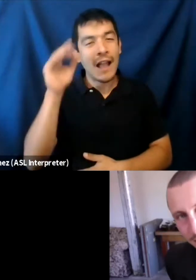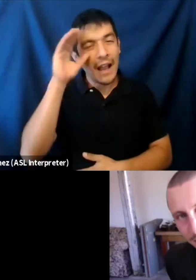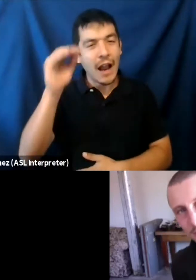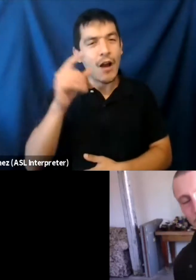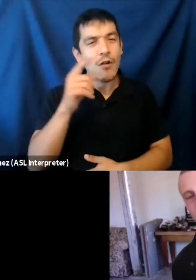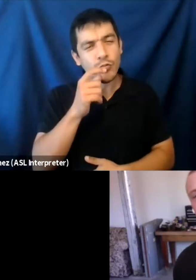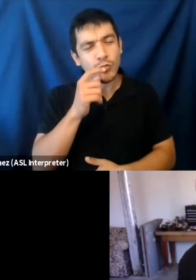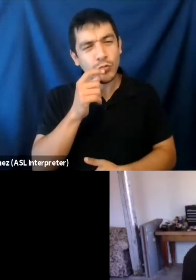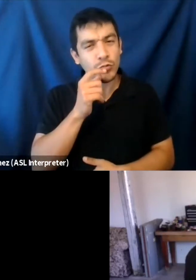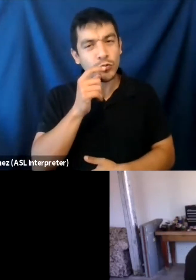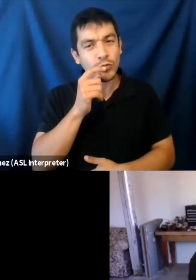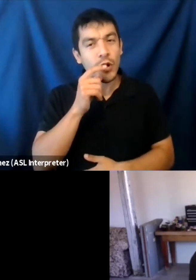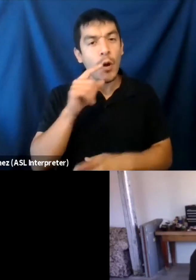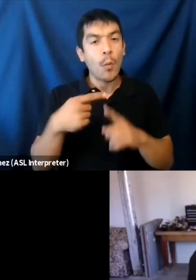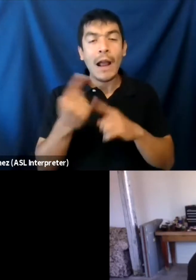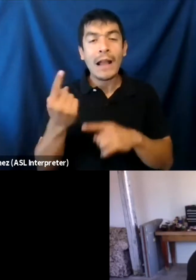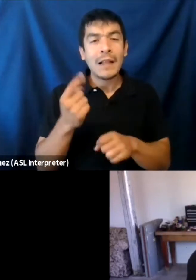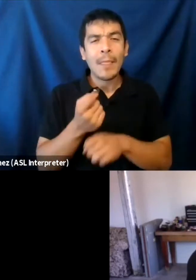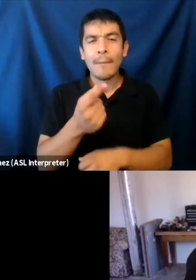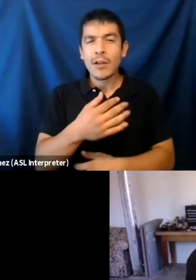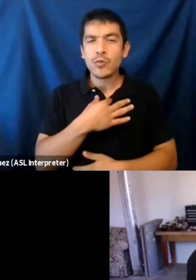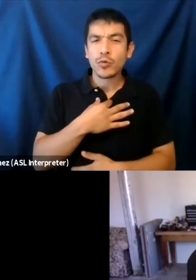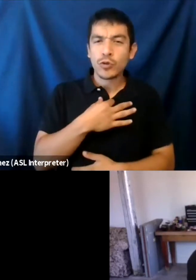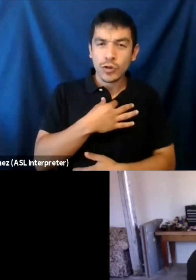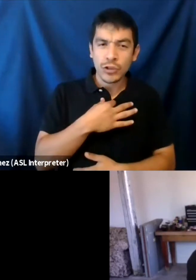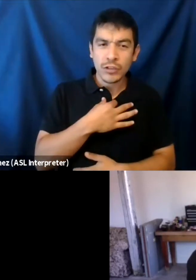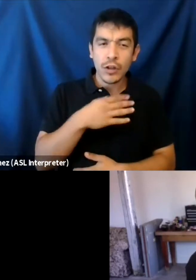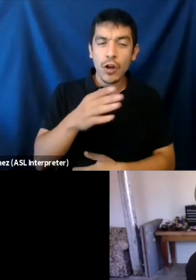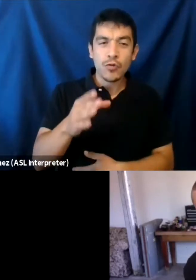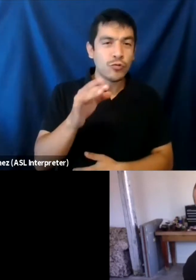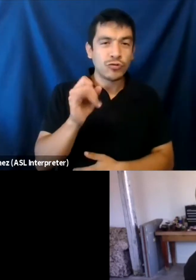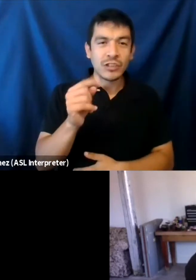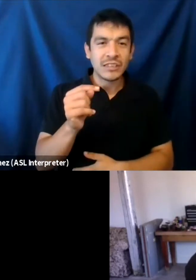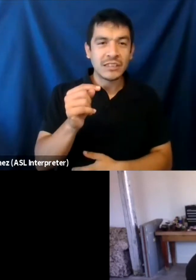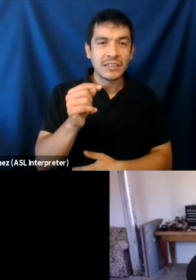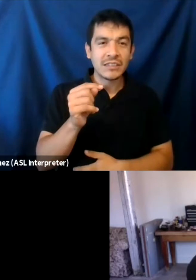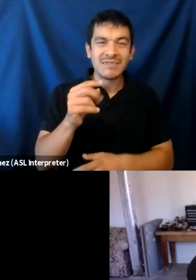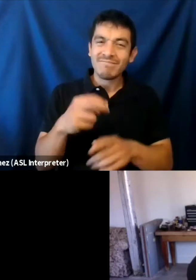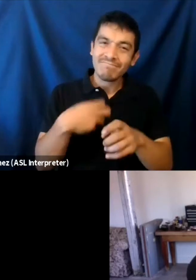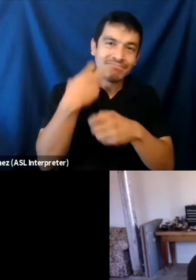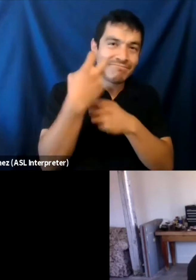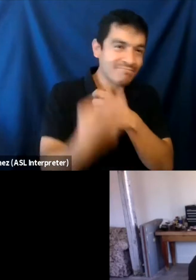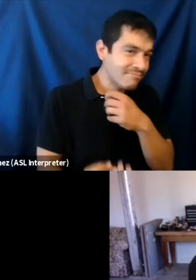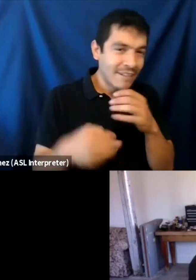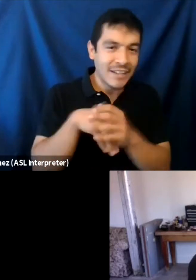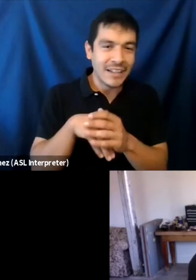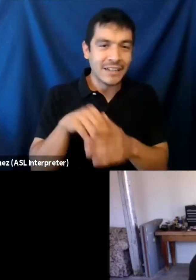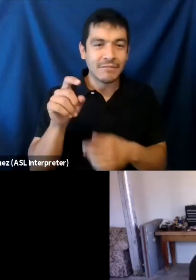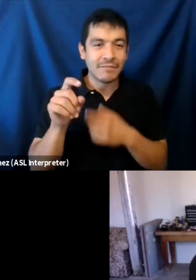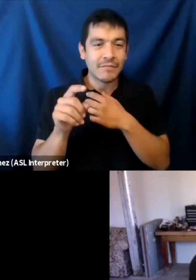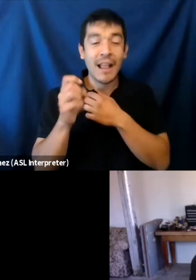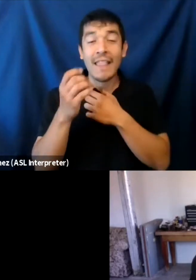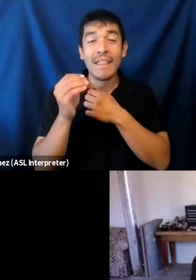when something makes you curious, you just go all in? Yeah, obsessive.